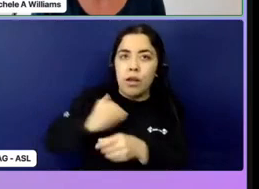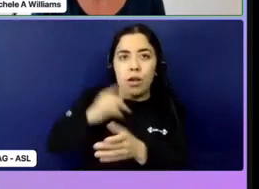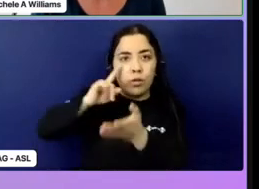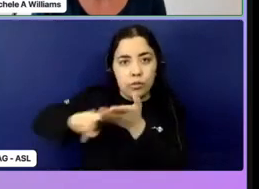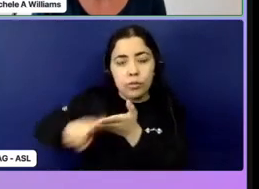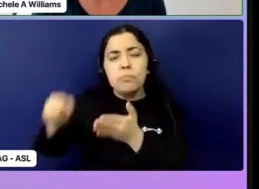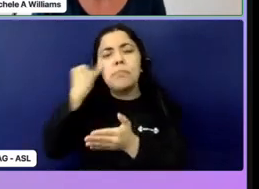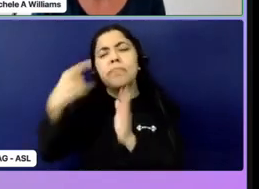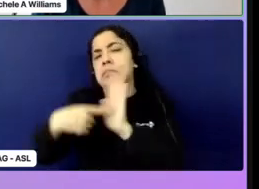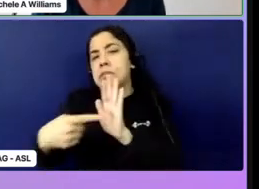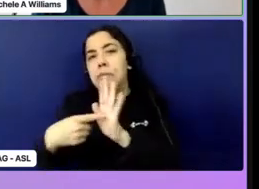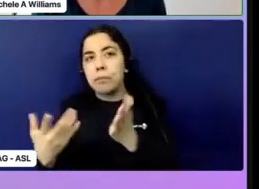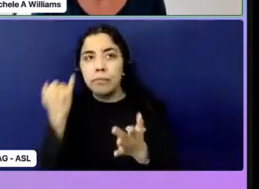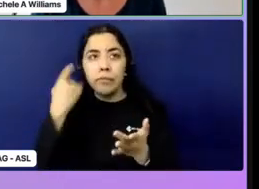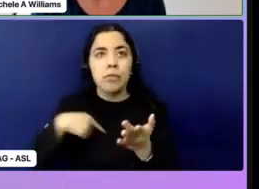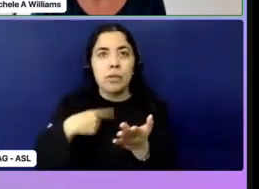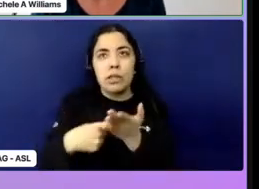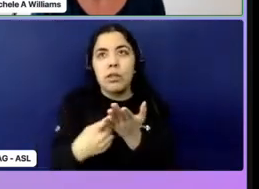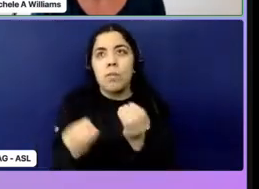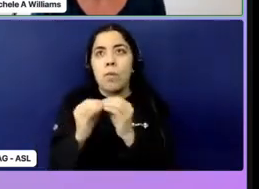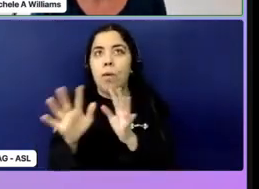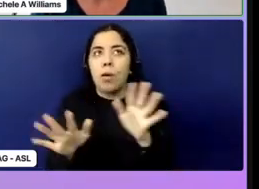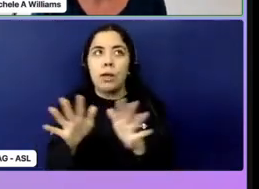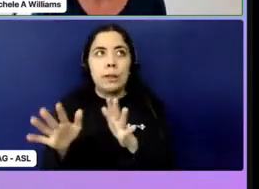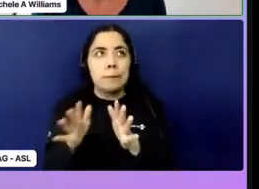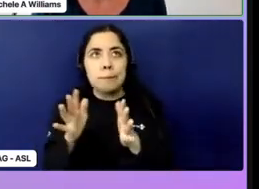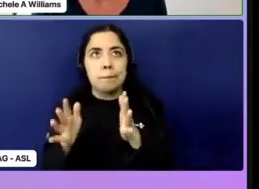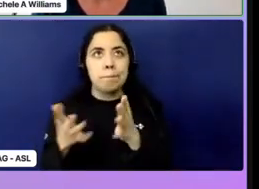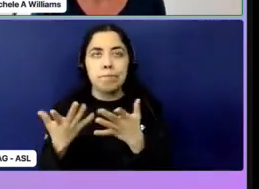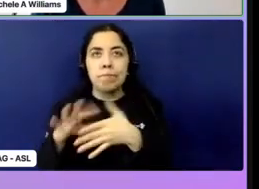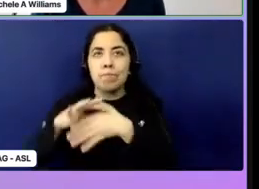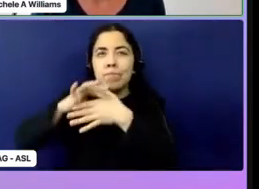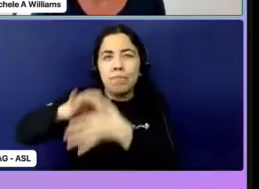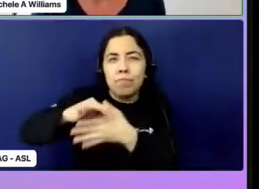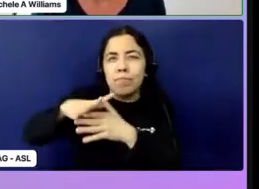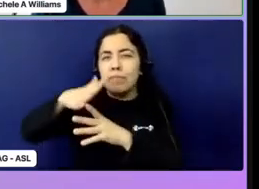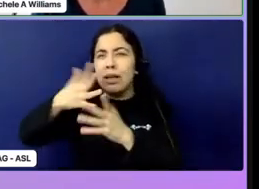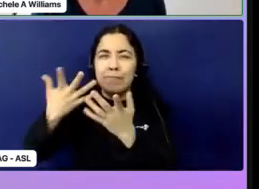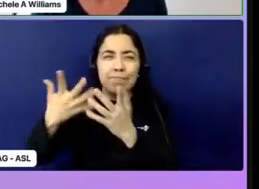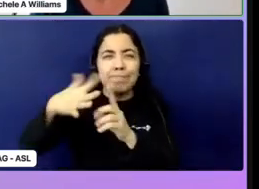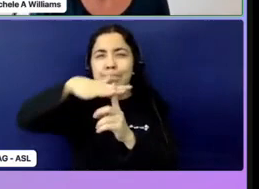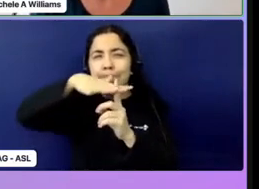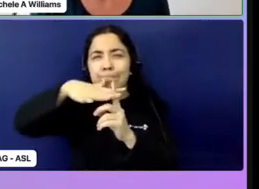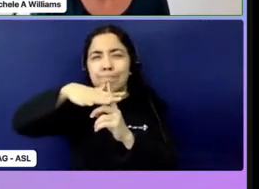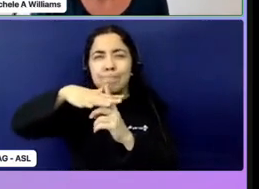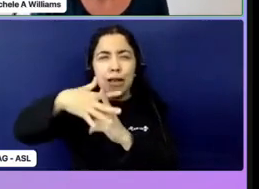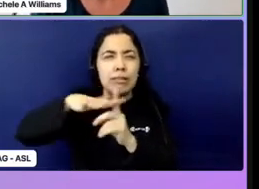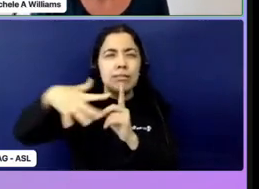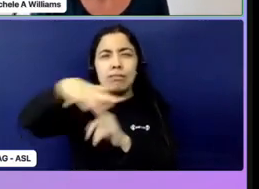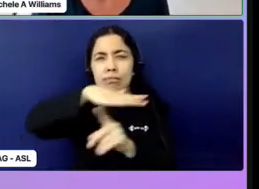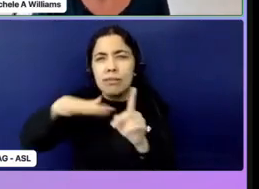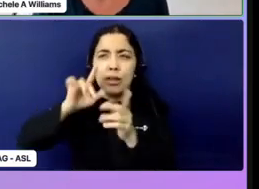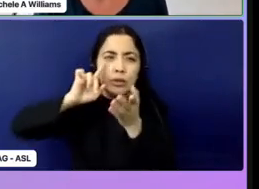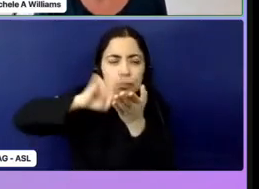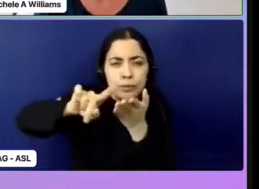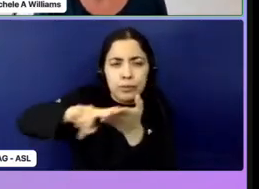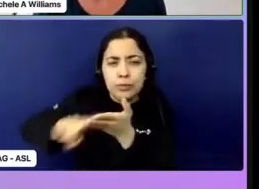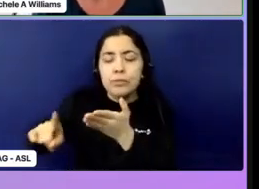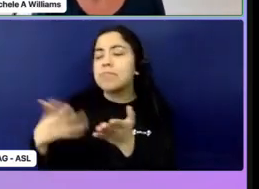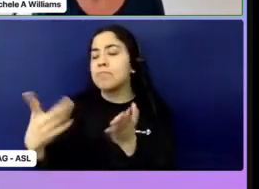and then authentically including disabled people in the research that we are trying to do, particularly if we are talking about being